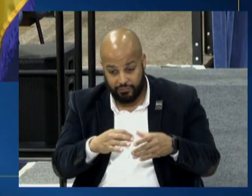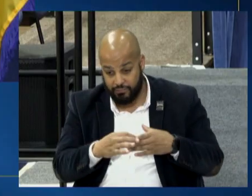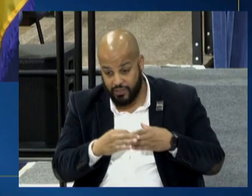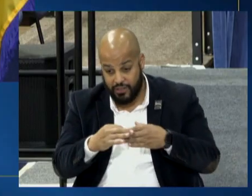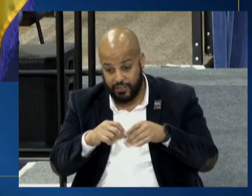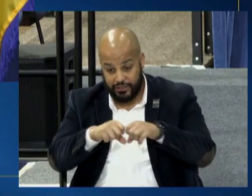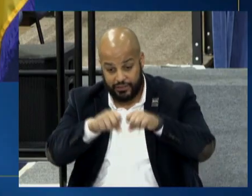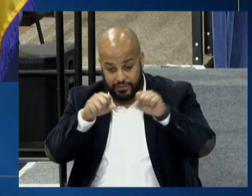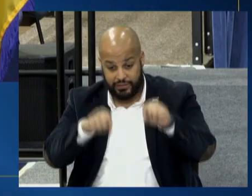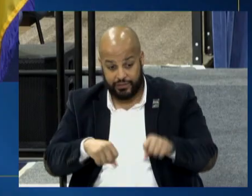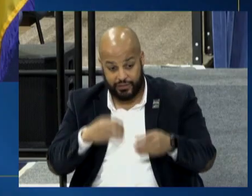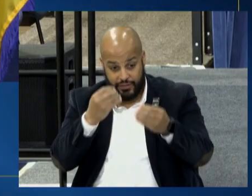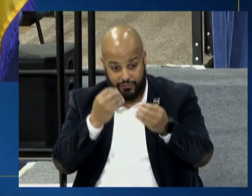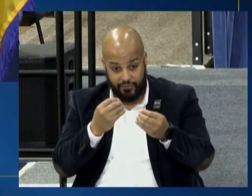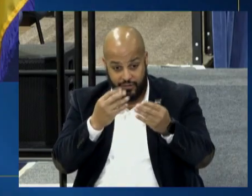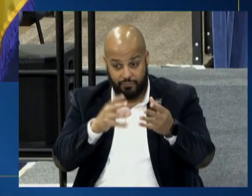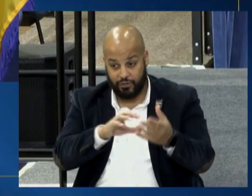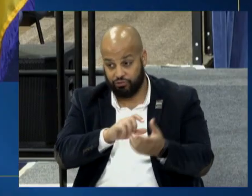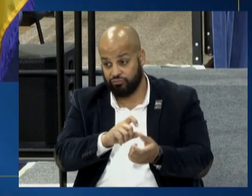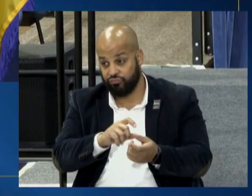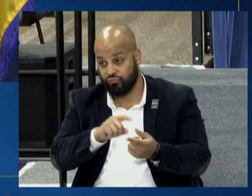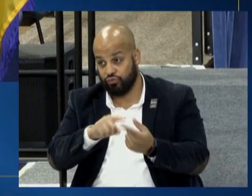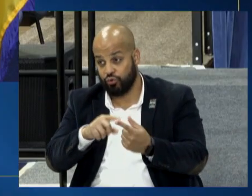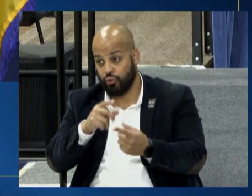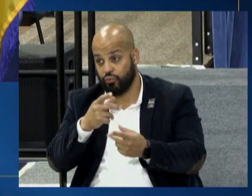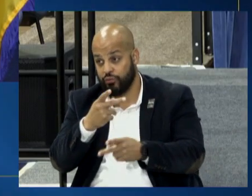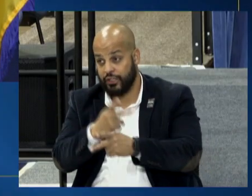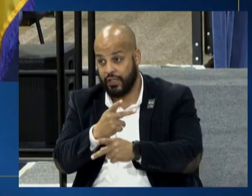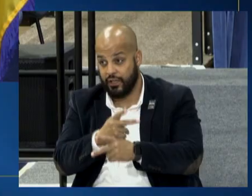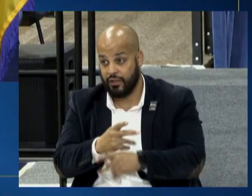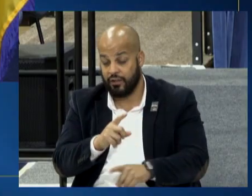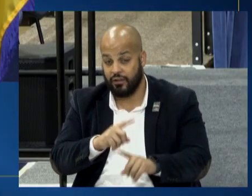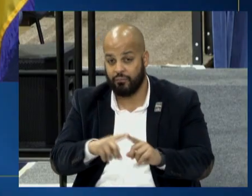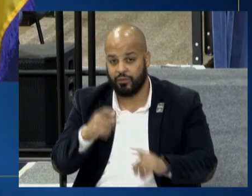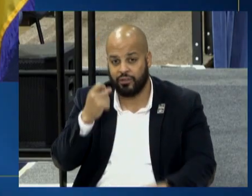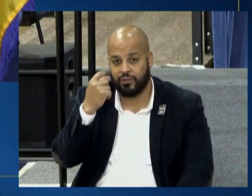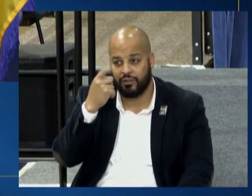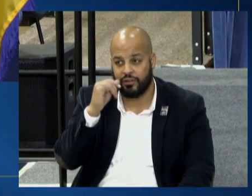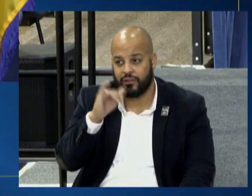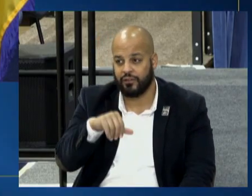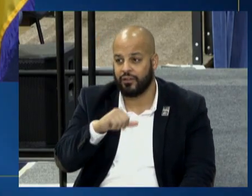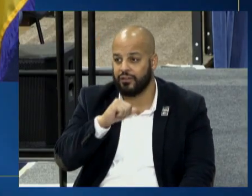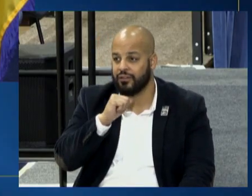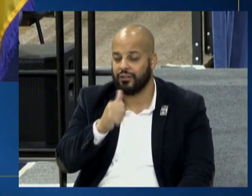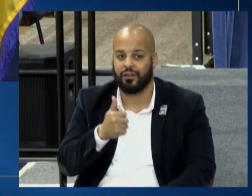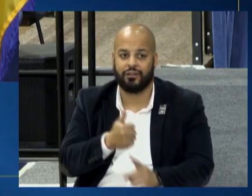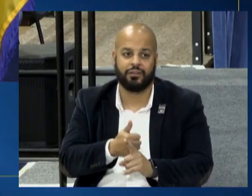and to improve patient care. But it is by no means the full extent of the potential in this space.